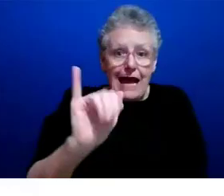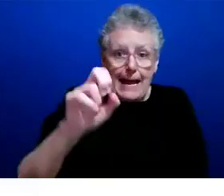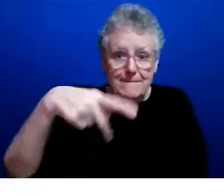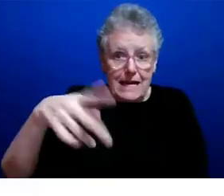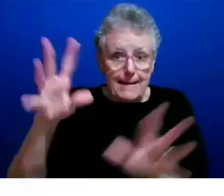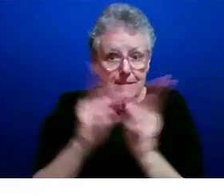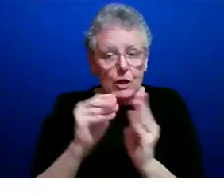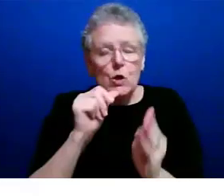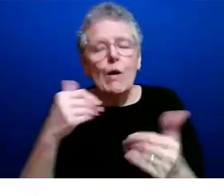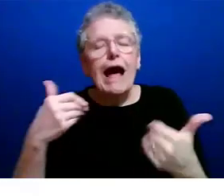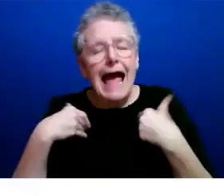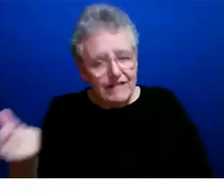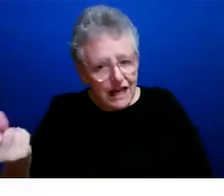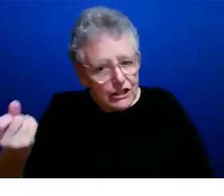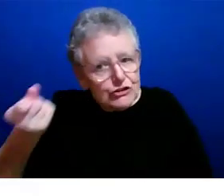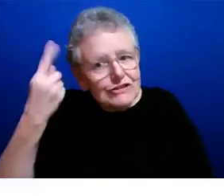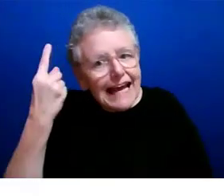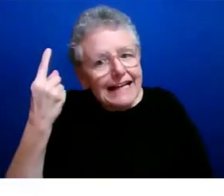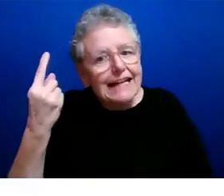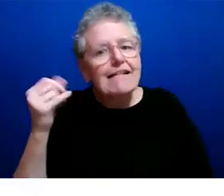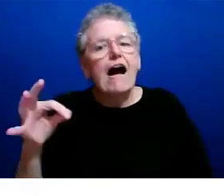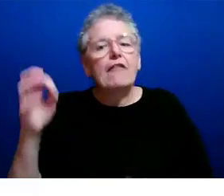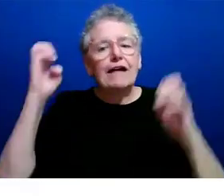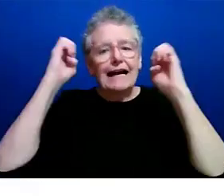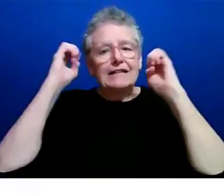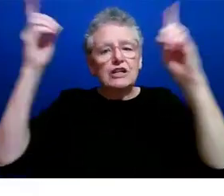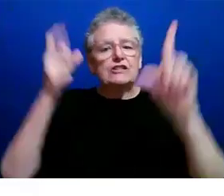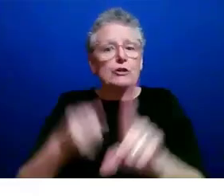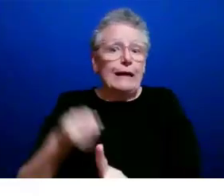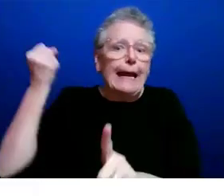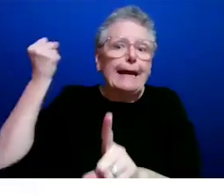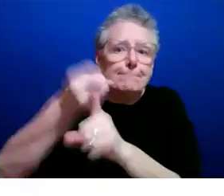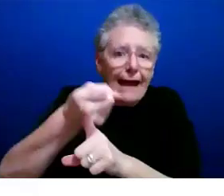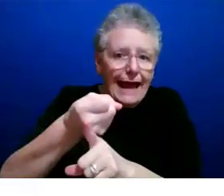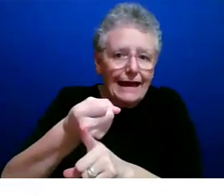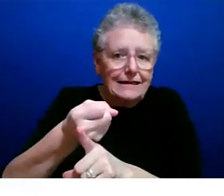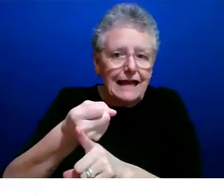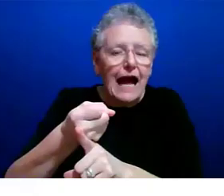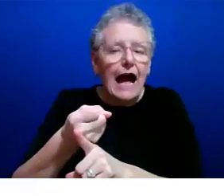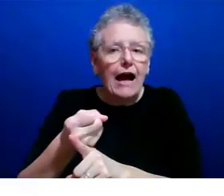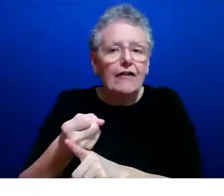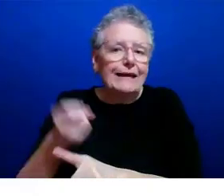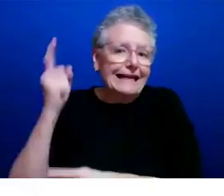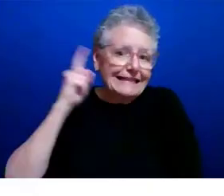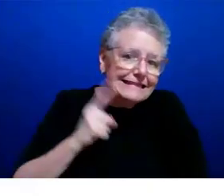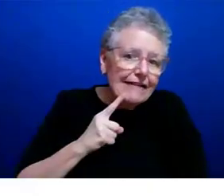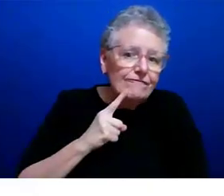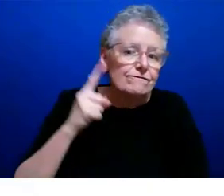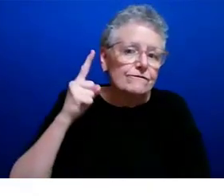who have the understanding of the educational impact of hearing differences,